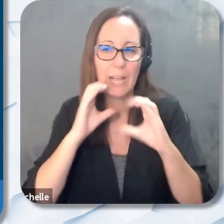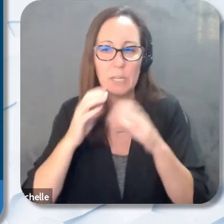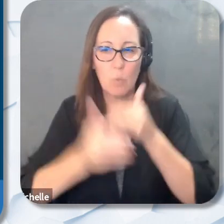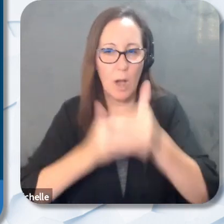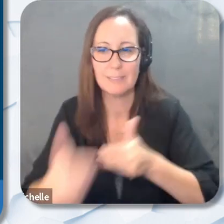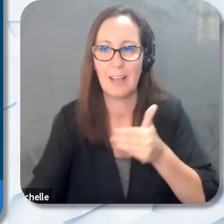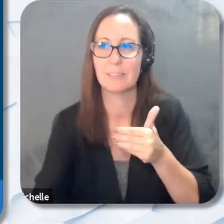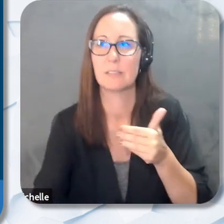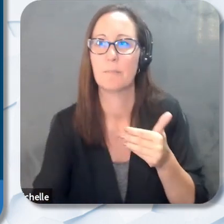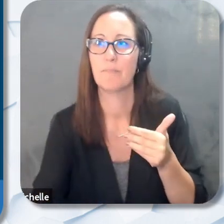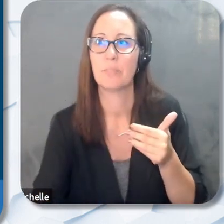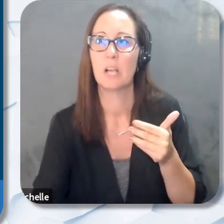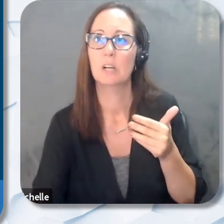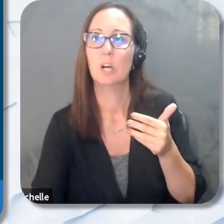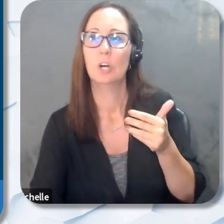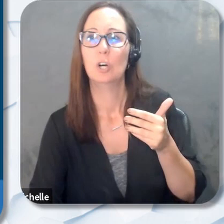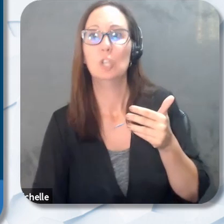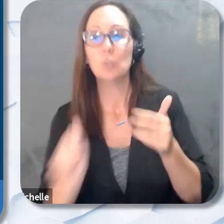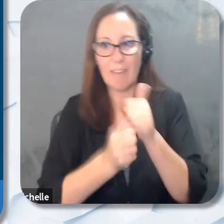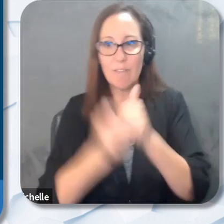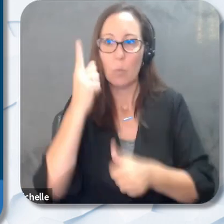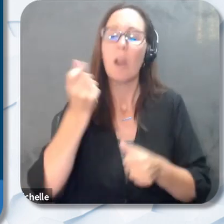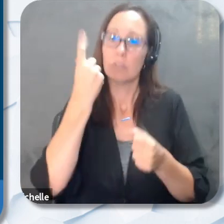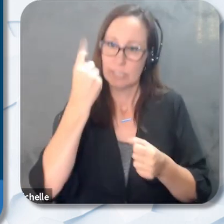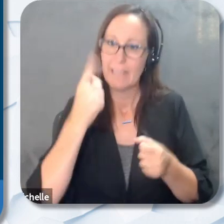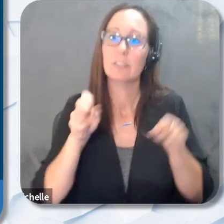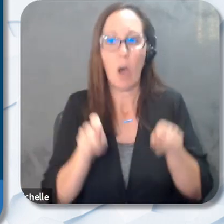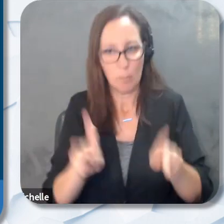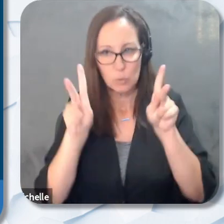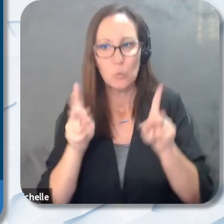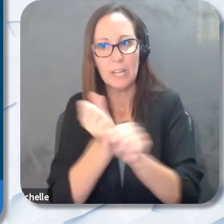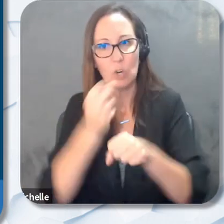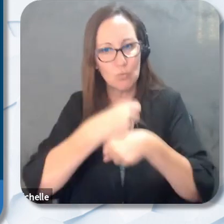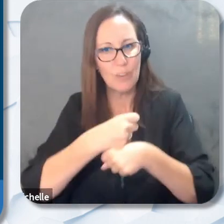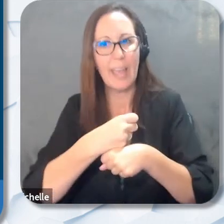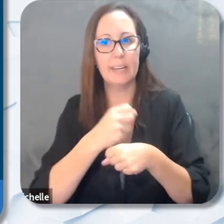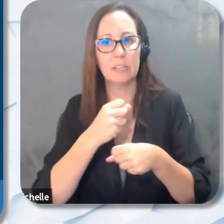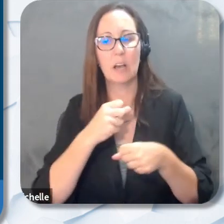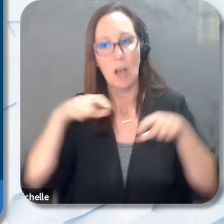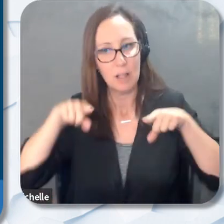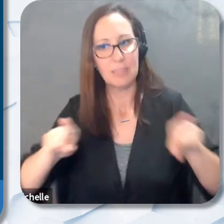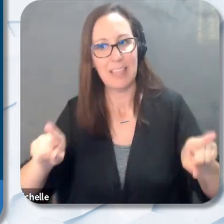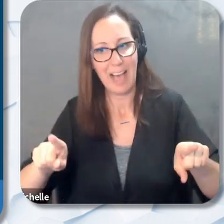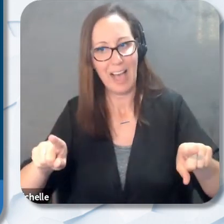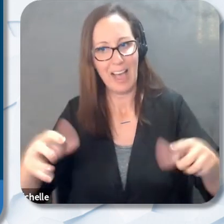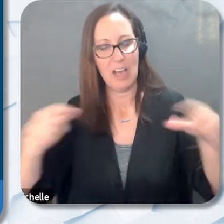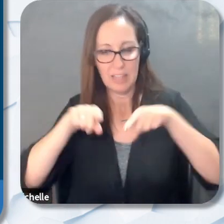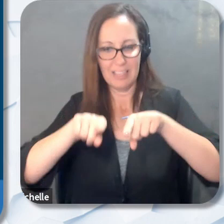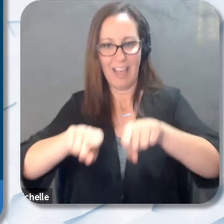understands that this is an opportunity to create this alignment in the really in the K 12 space.